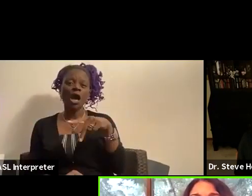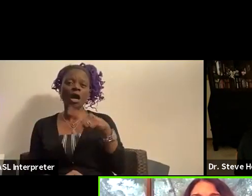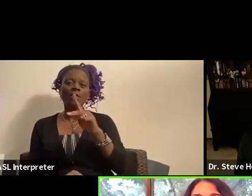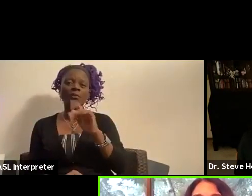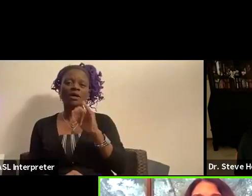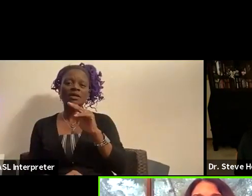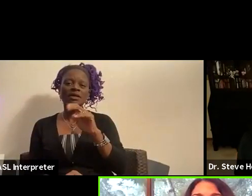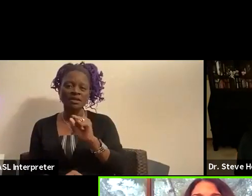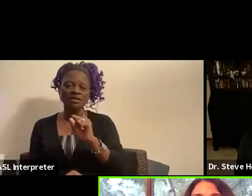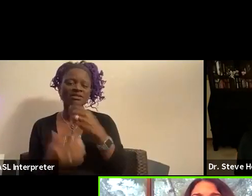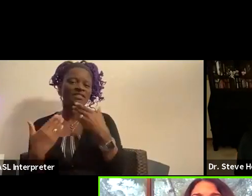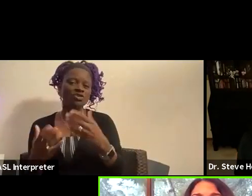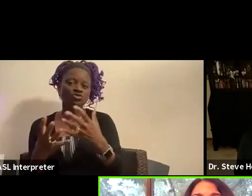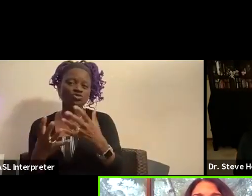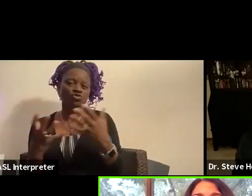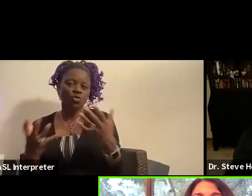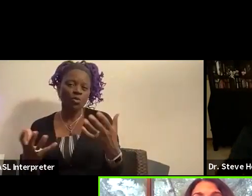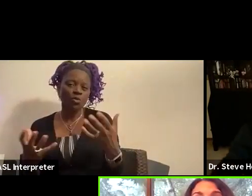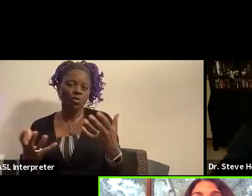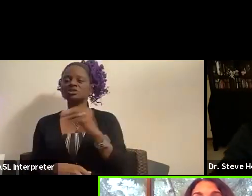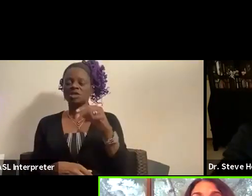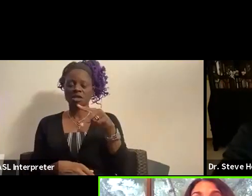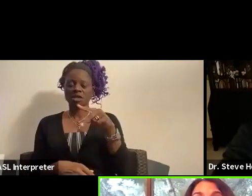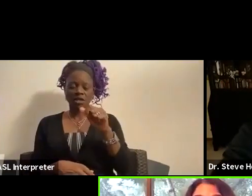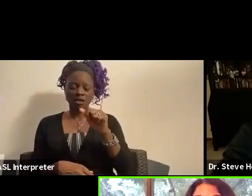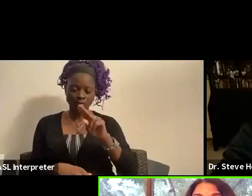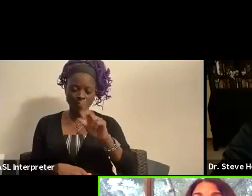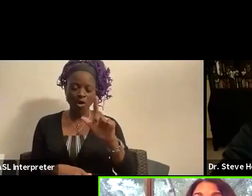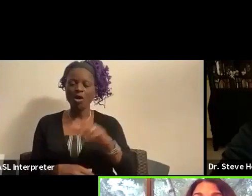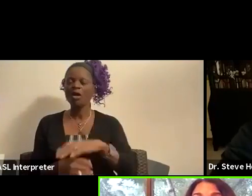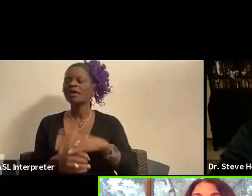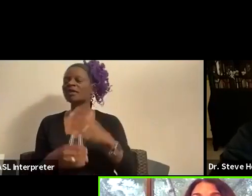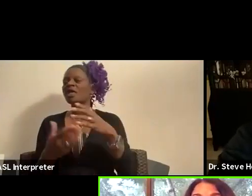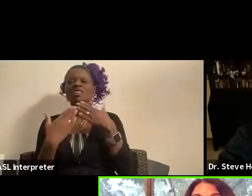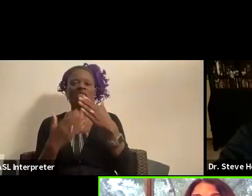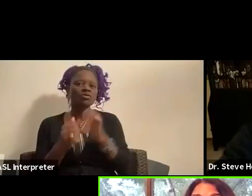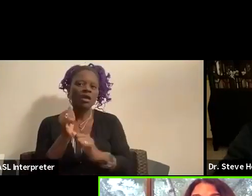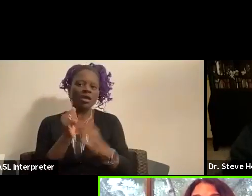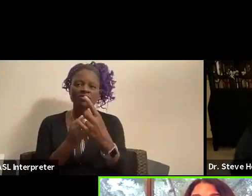and Paul, and thank you, everybody, for joining us this evening.